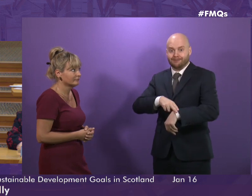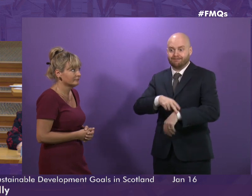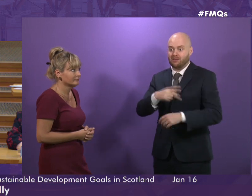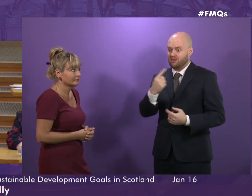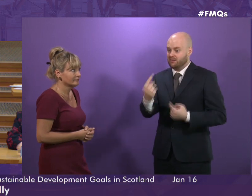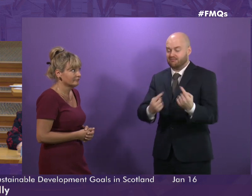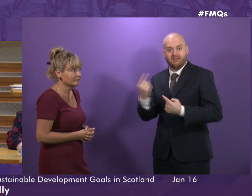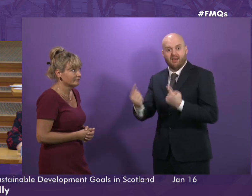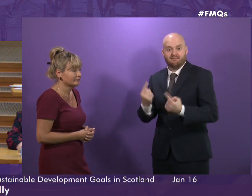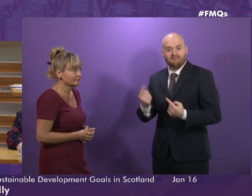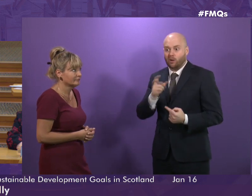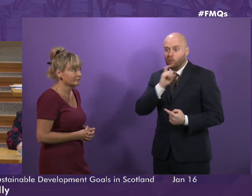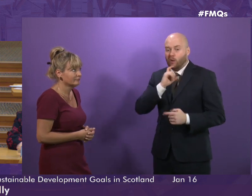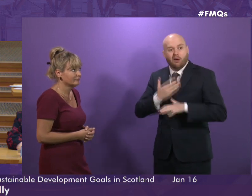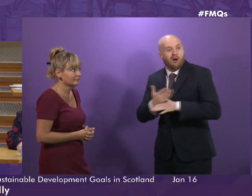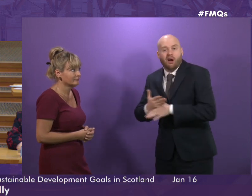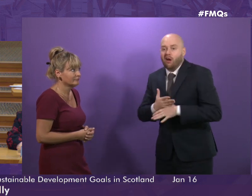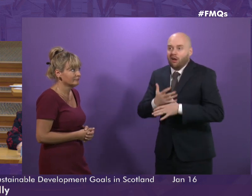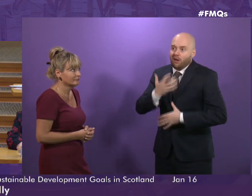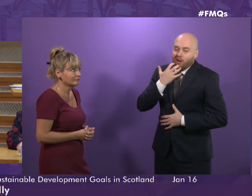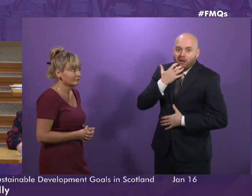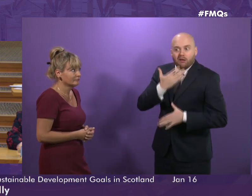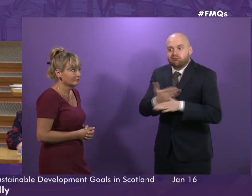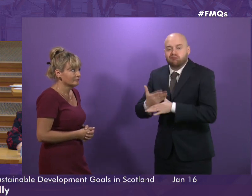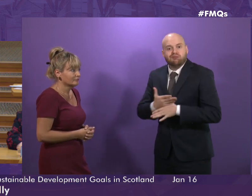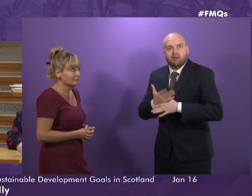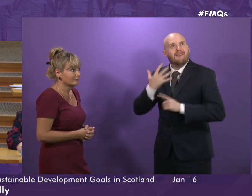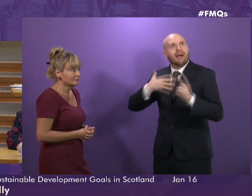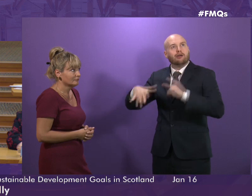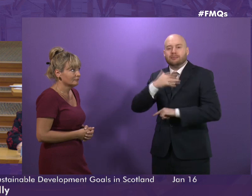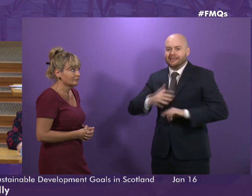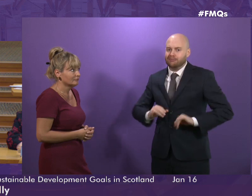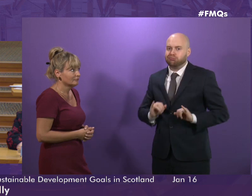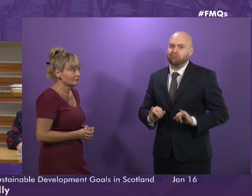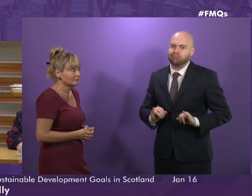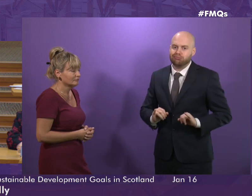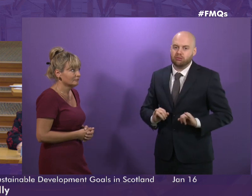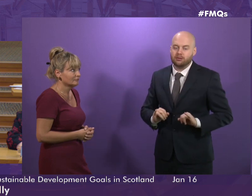in their working environment? Will she urgently set out what steps the Government will take